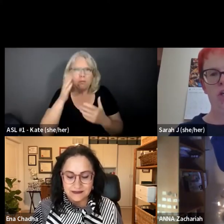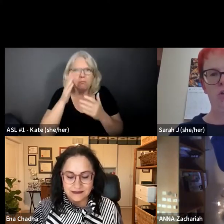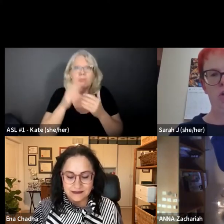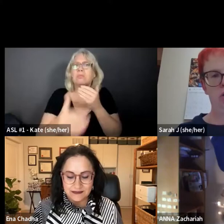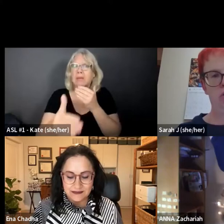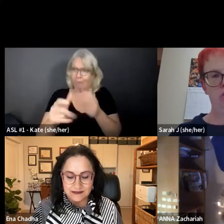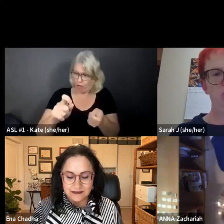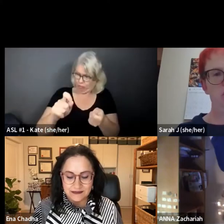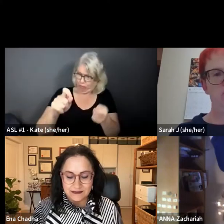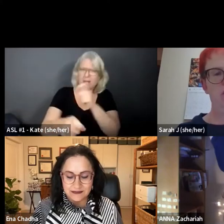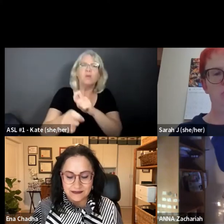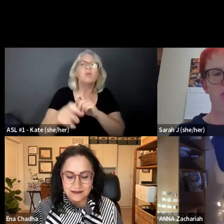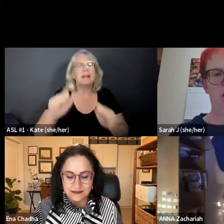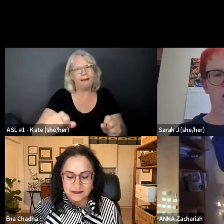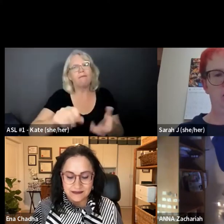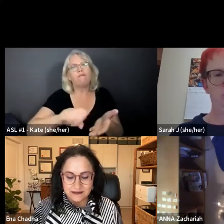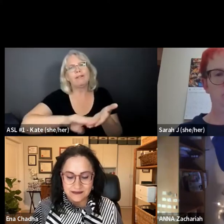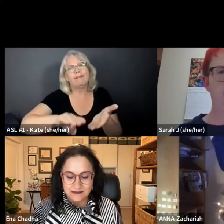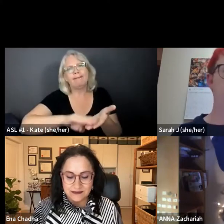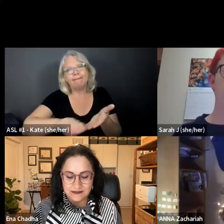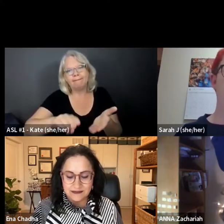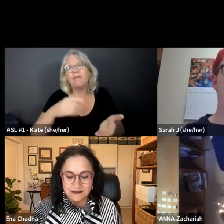WE ACKNOWLEDGE THAT WE CARE.